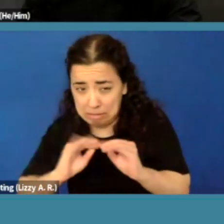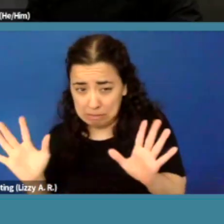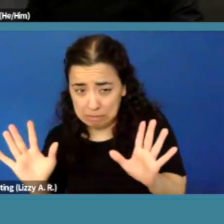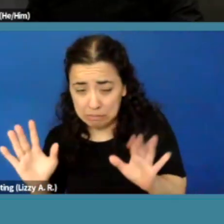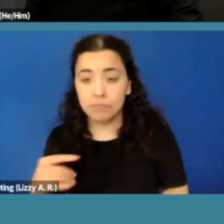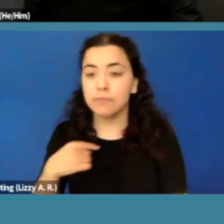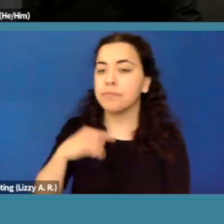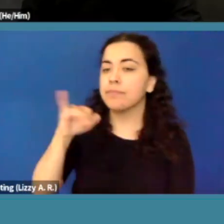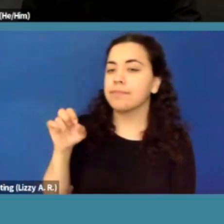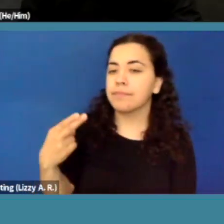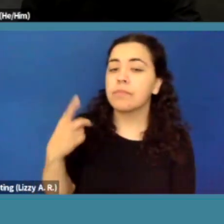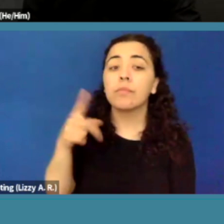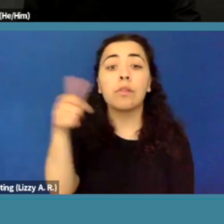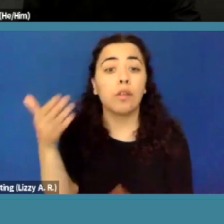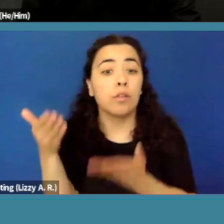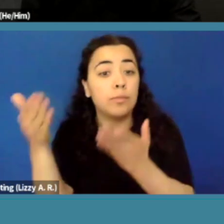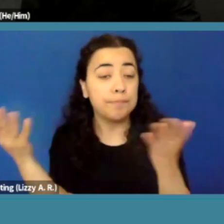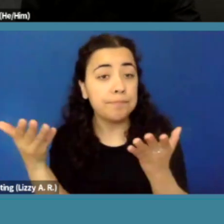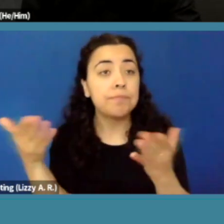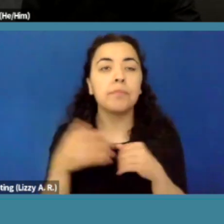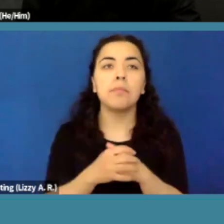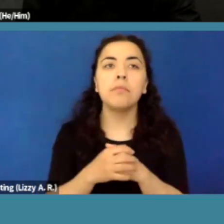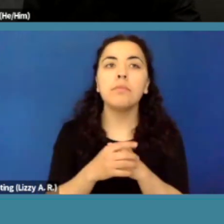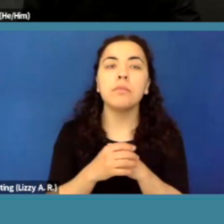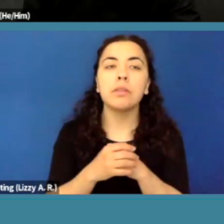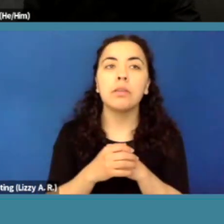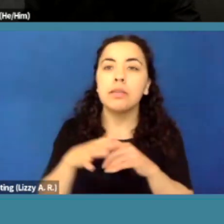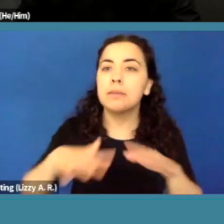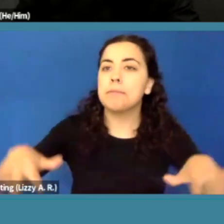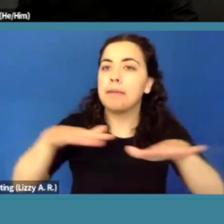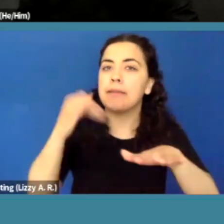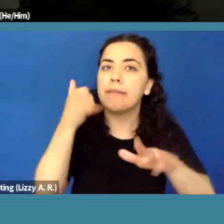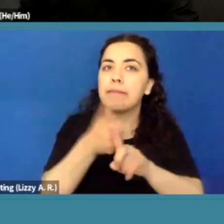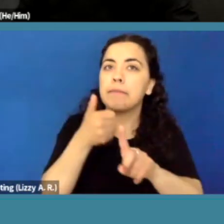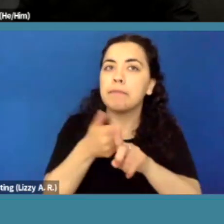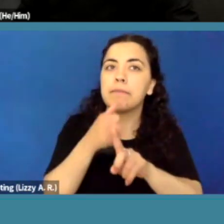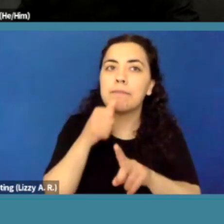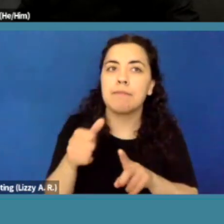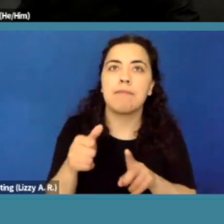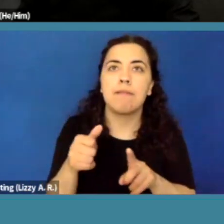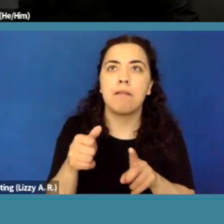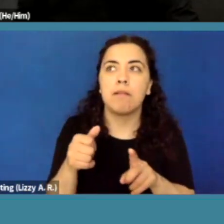One other recommendation that came in was spaces that are unable to be modified